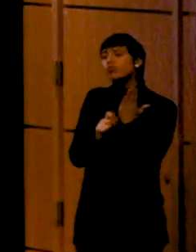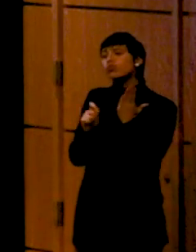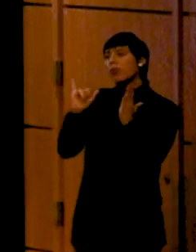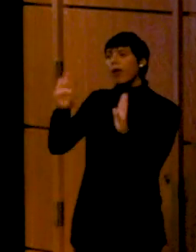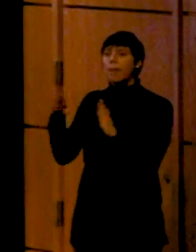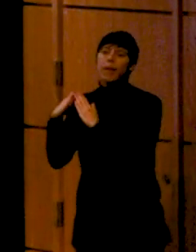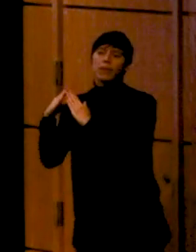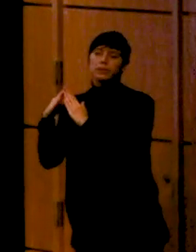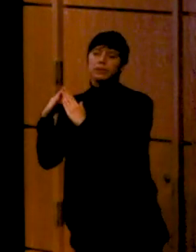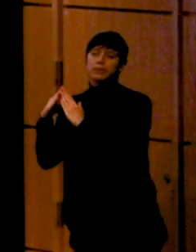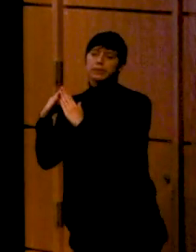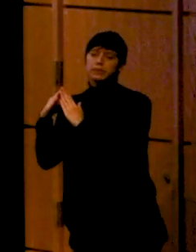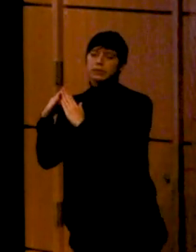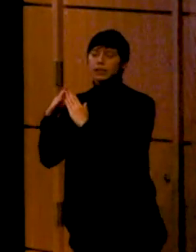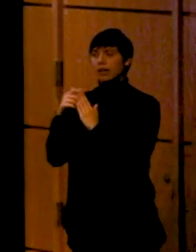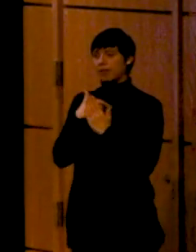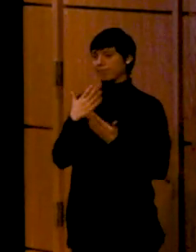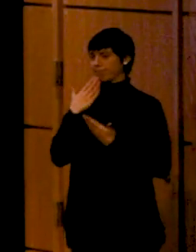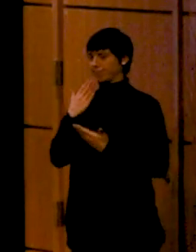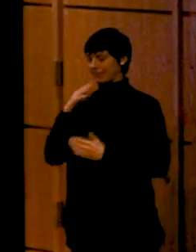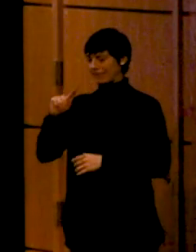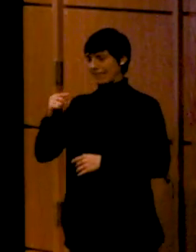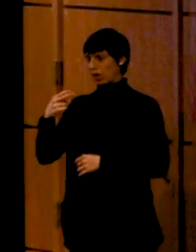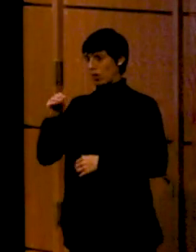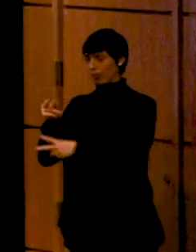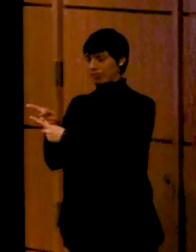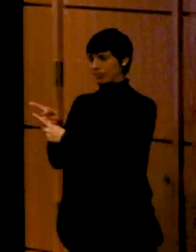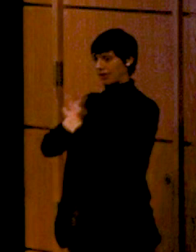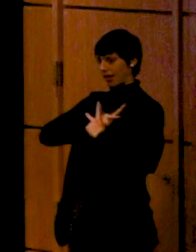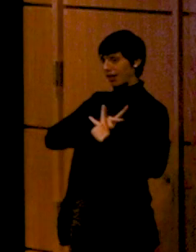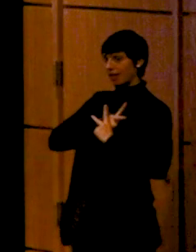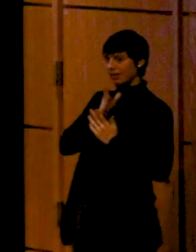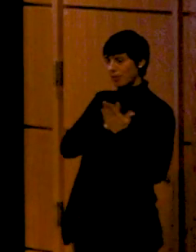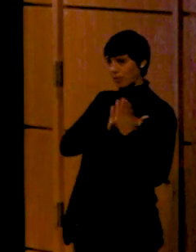be very grateful to Theo for lending us a few of these. They've never been shown before.